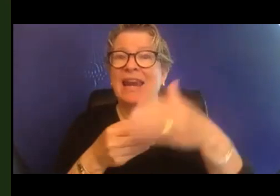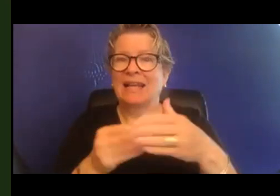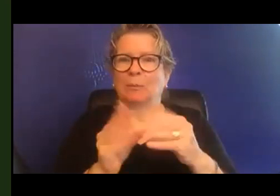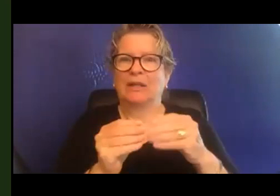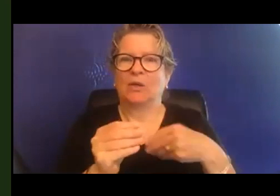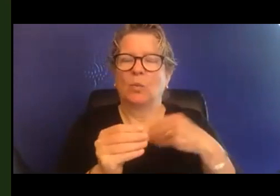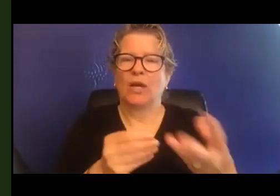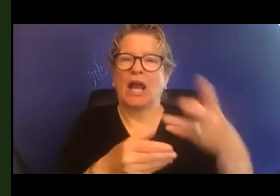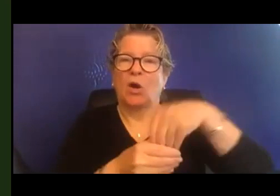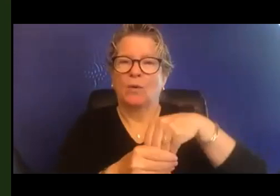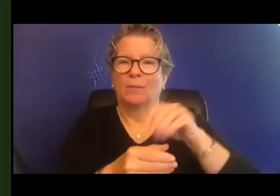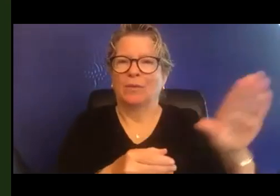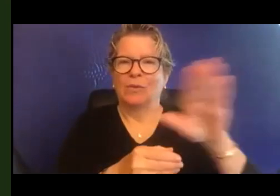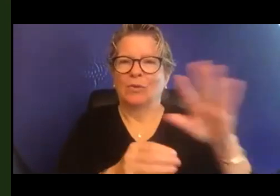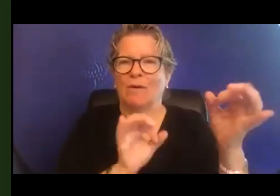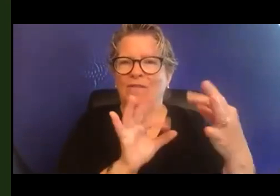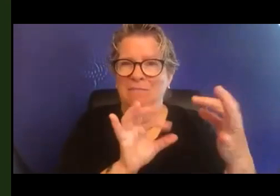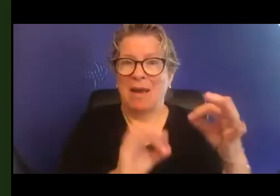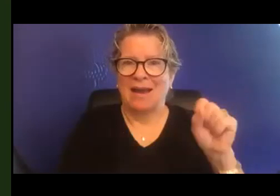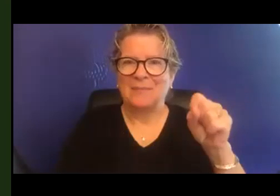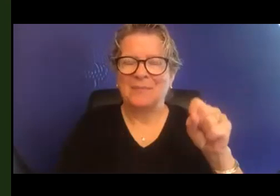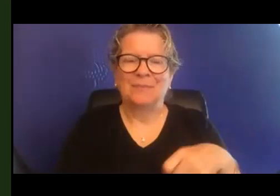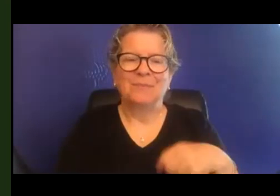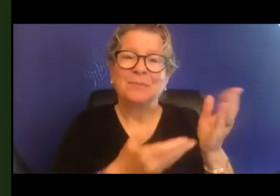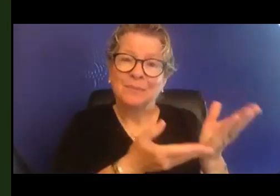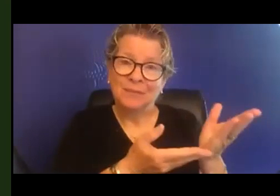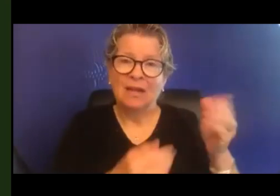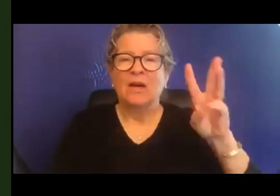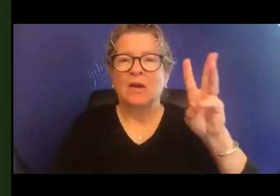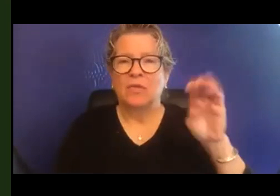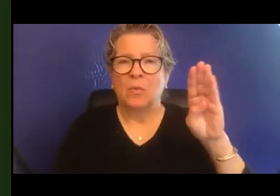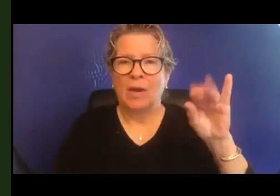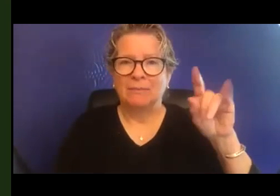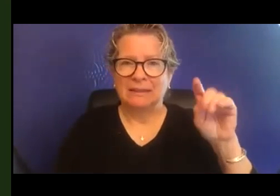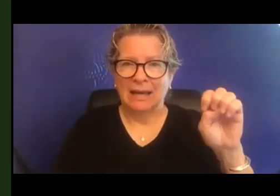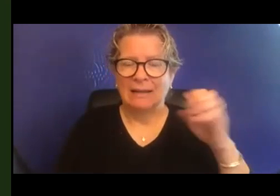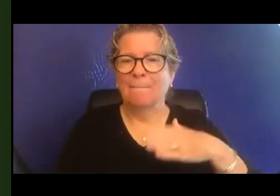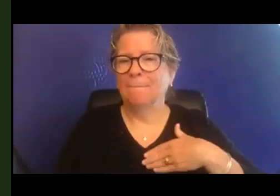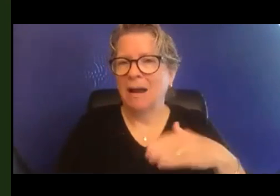Again, we've got the website that's up, it's got my contact